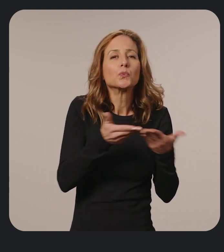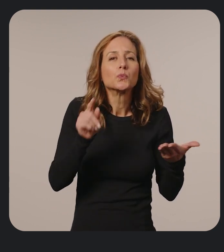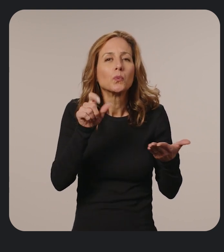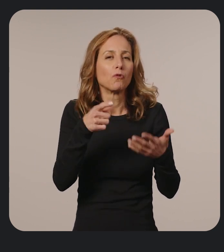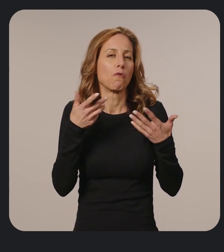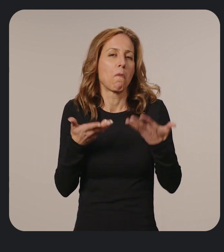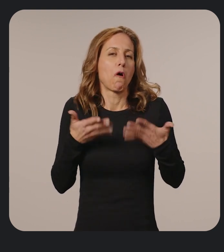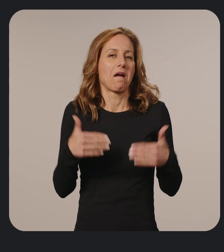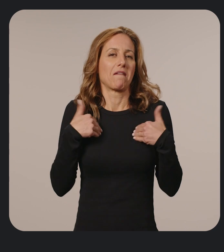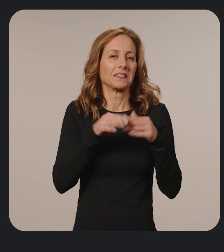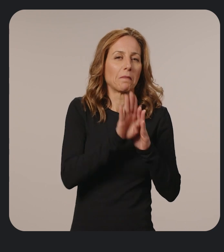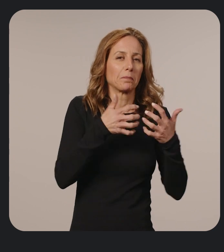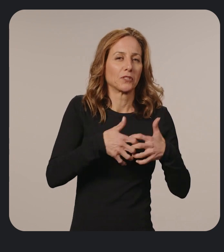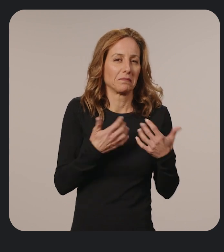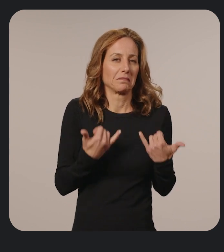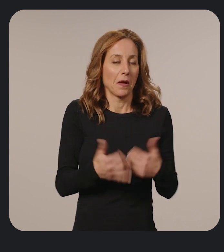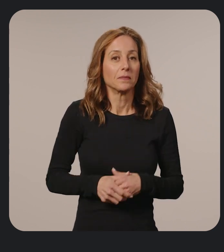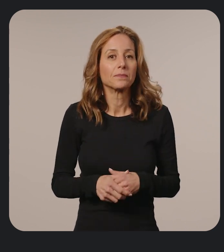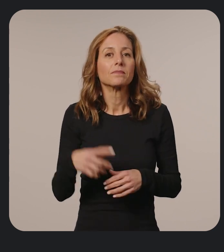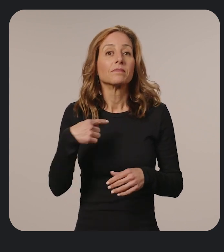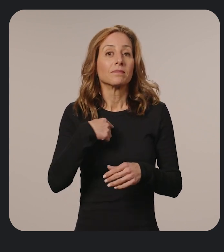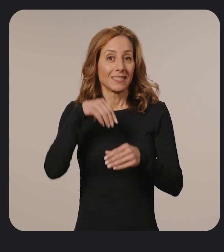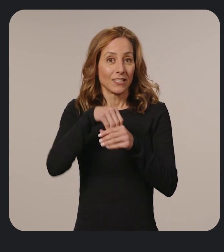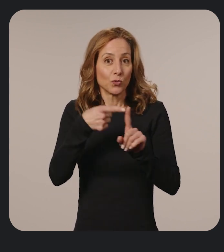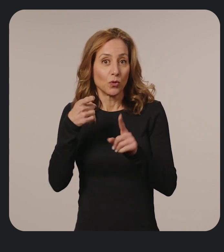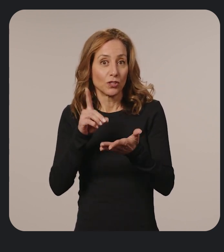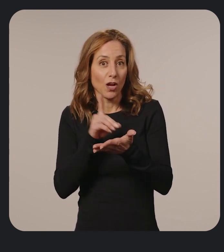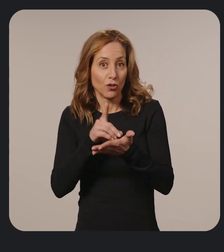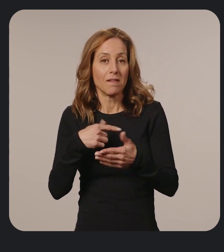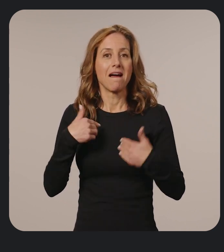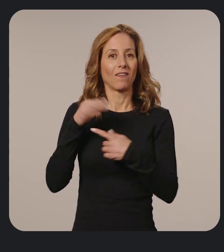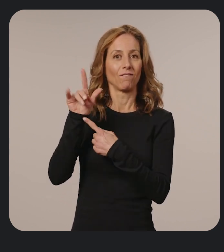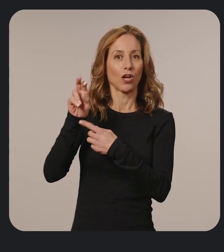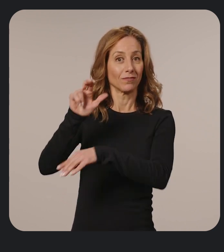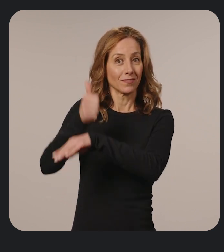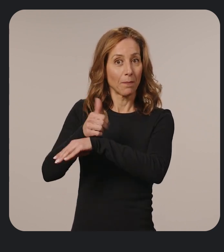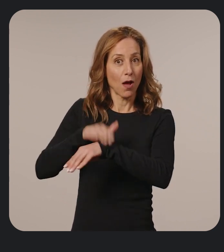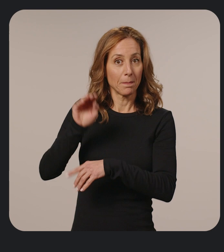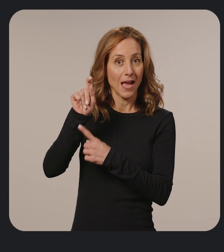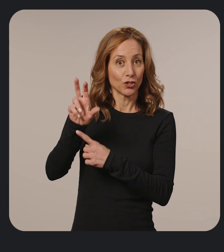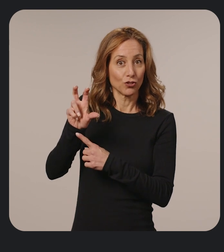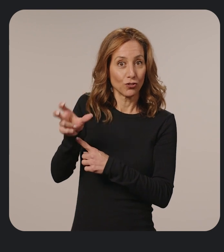have on your development machine right now. OK, so I'm in my Source directory, and I've got Flutter here set up on the master channel.